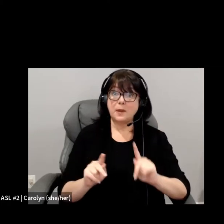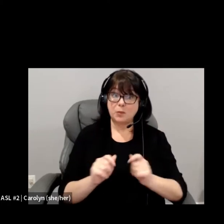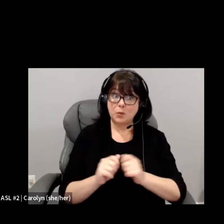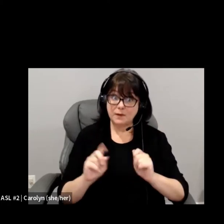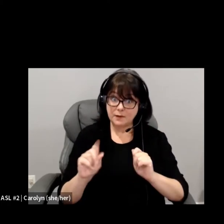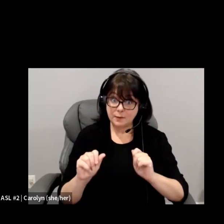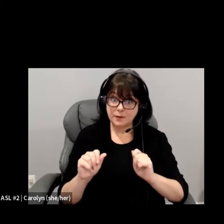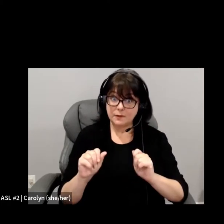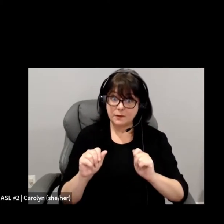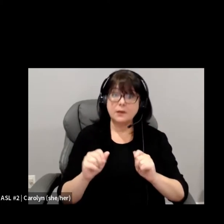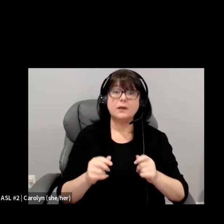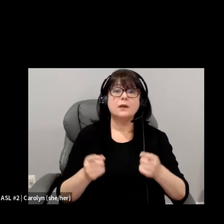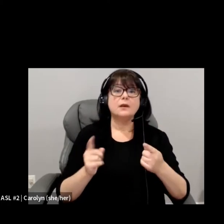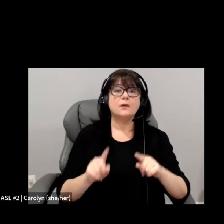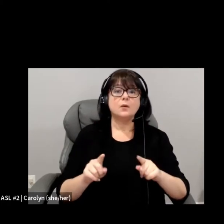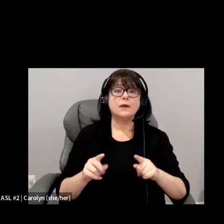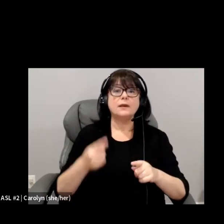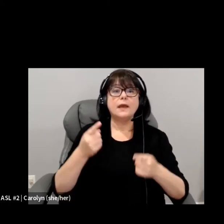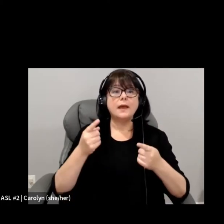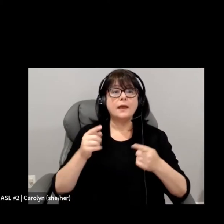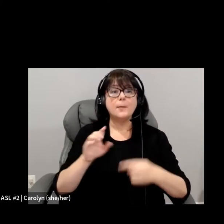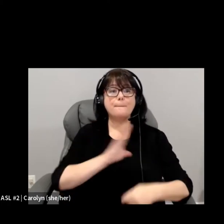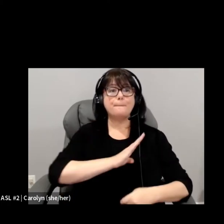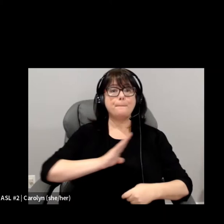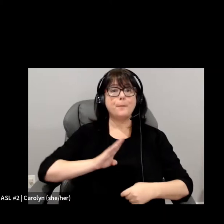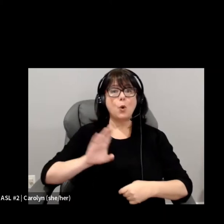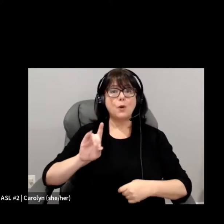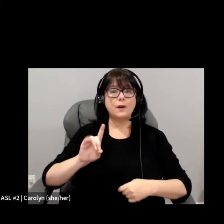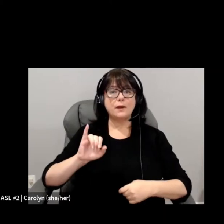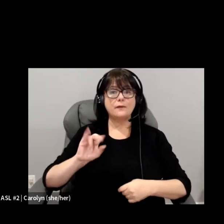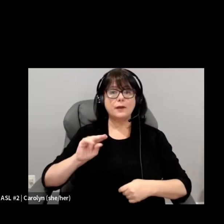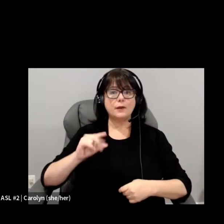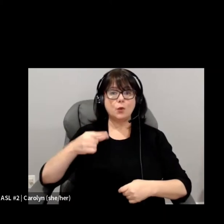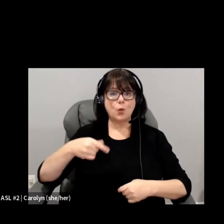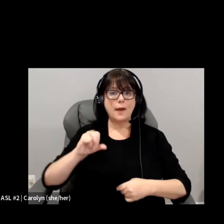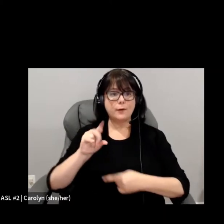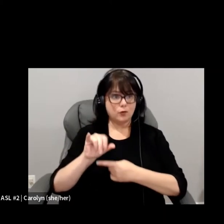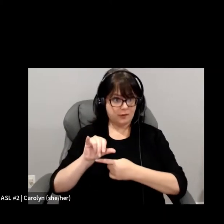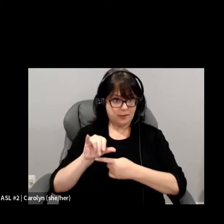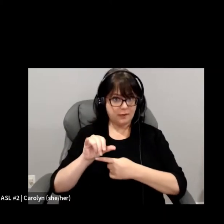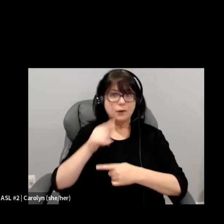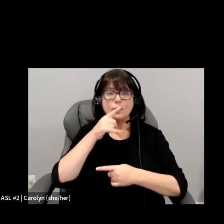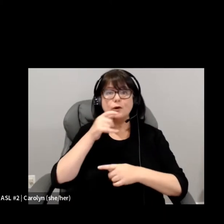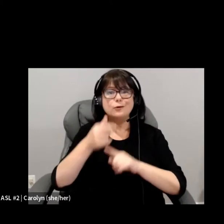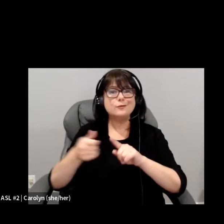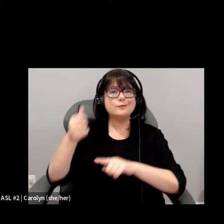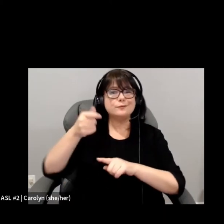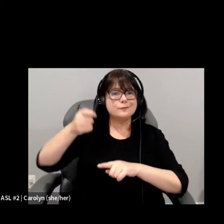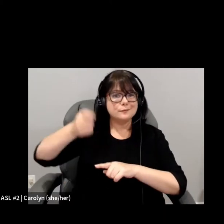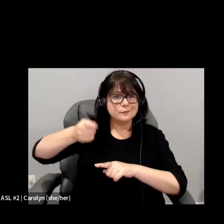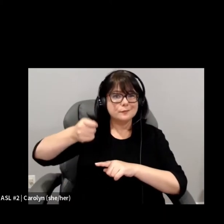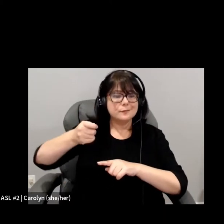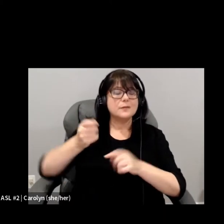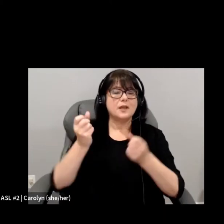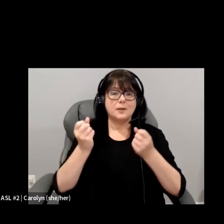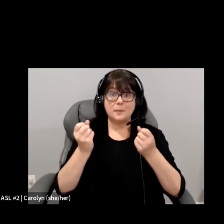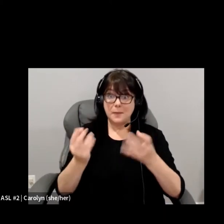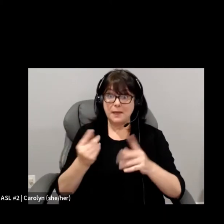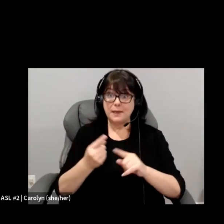OF INQUIRY ADJUDICATORS, MANY FROM OUR PARTNER INSTITUTION OSGOODE HALL LAW SCHOOL, WHEN